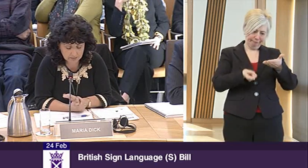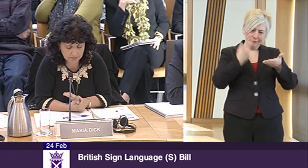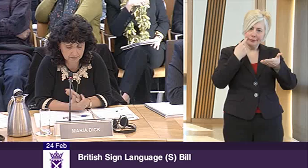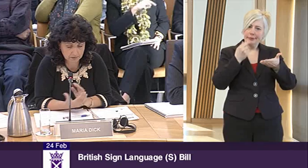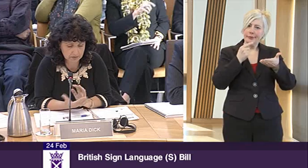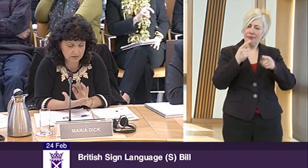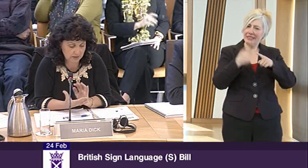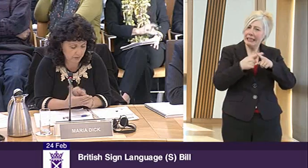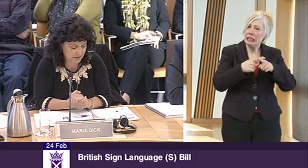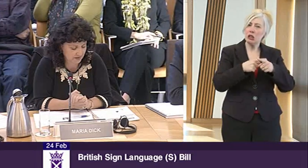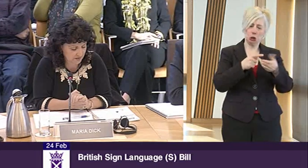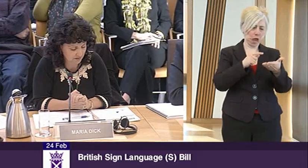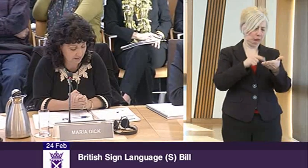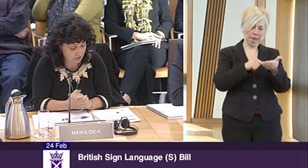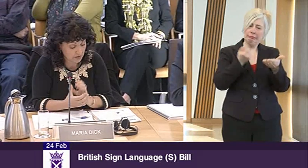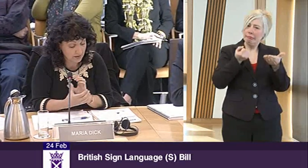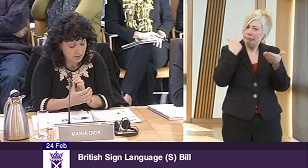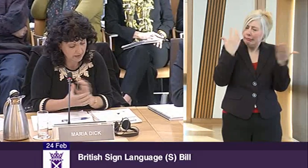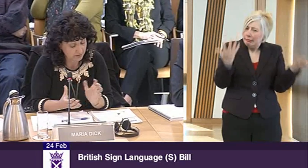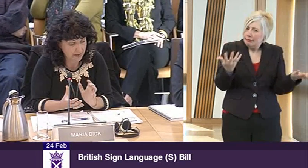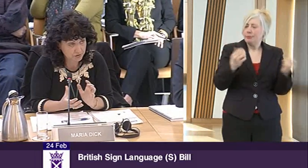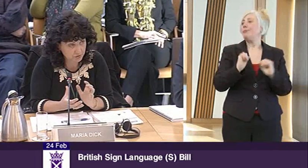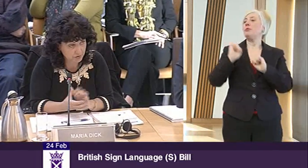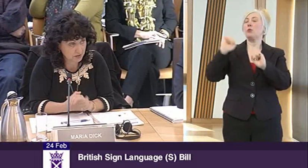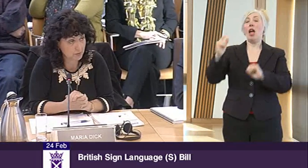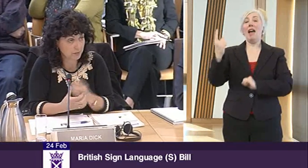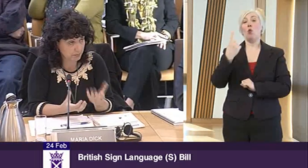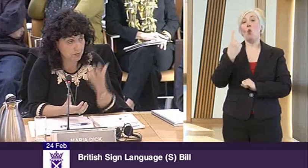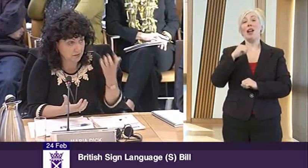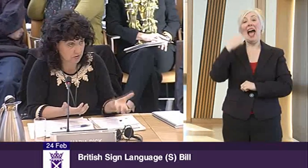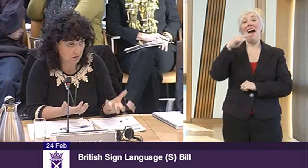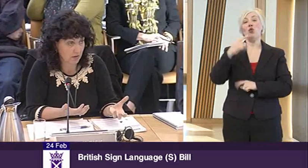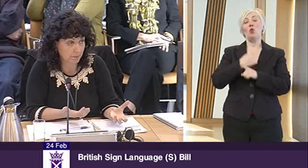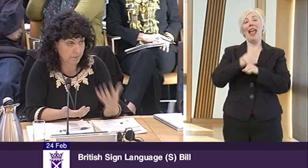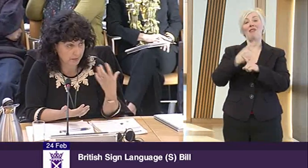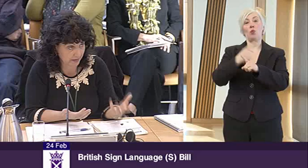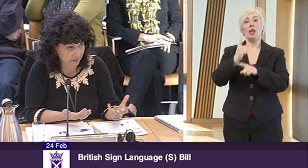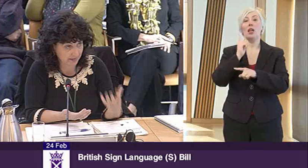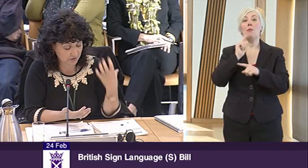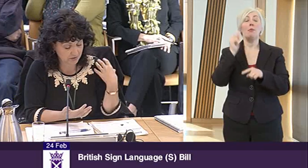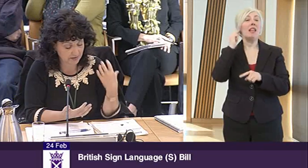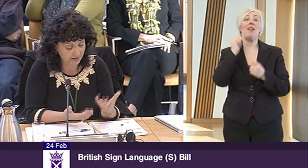able to have BSL interpretation of letters. We have an afternoon a week when people can